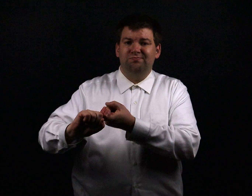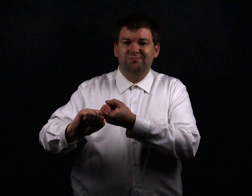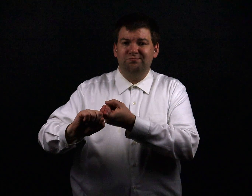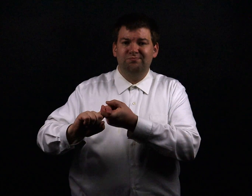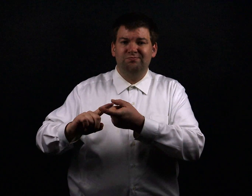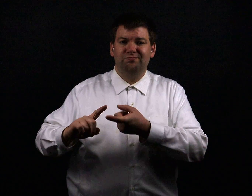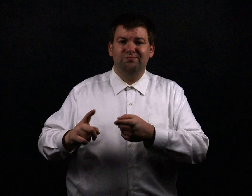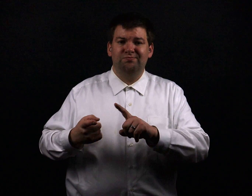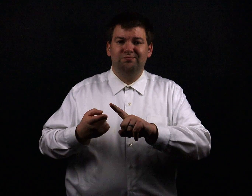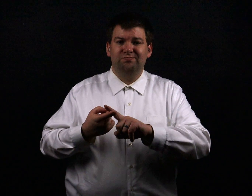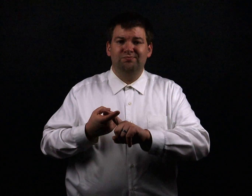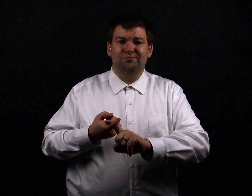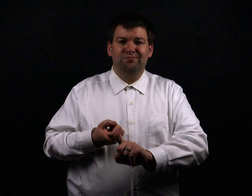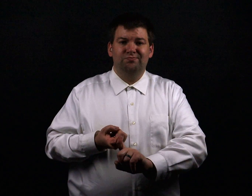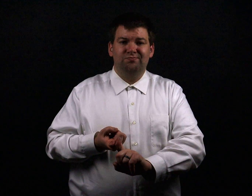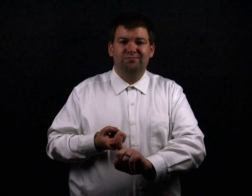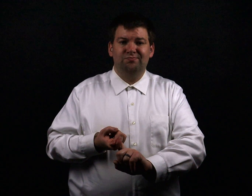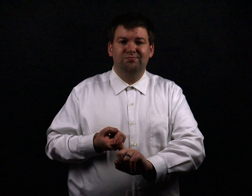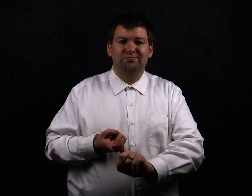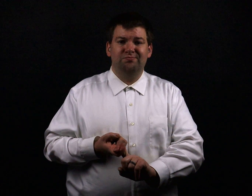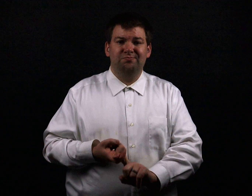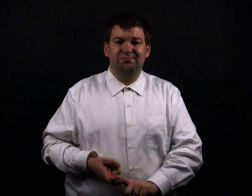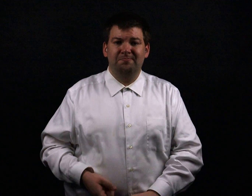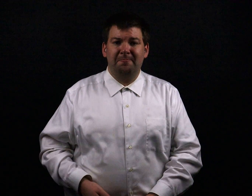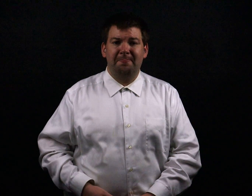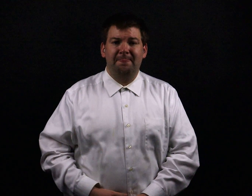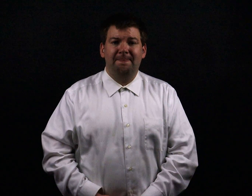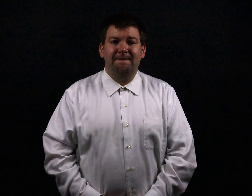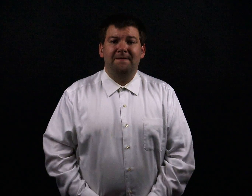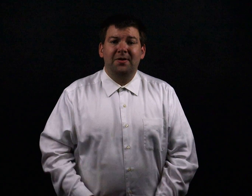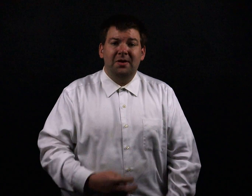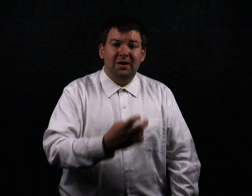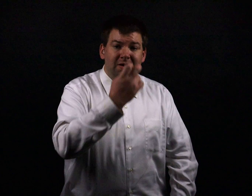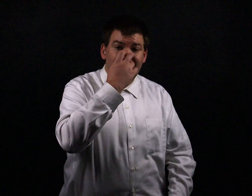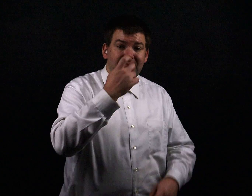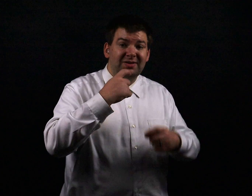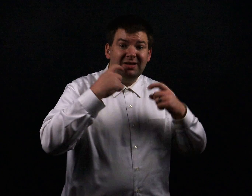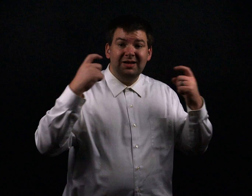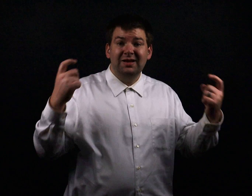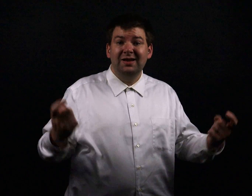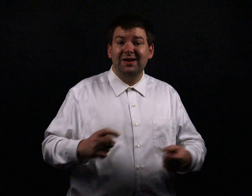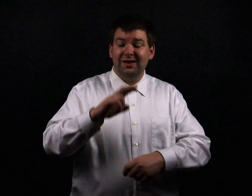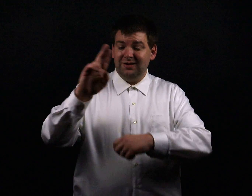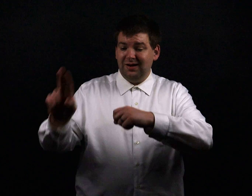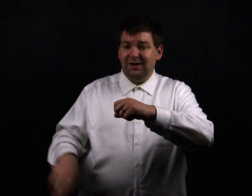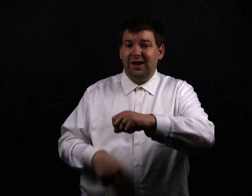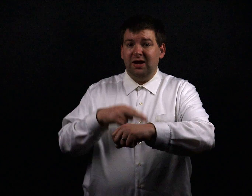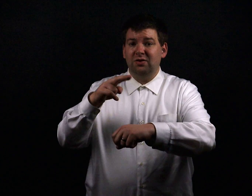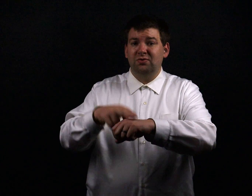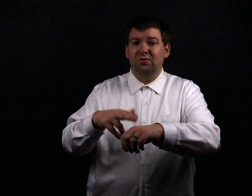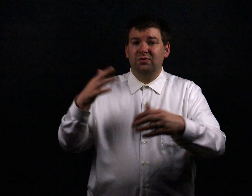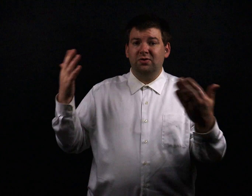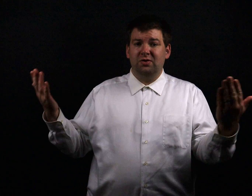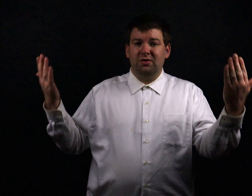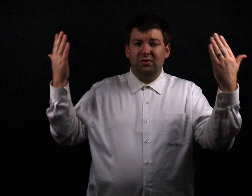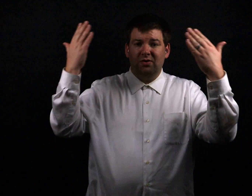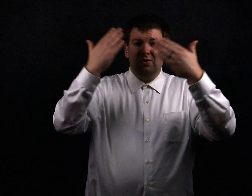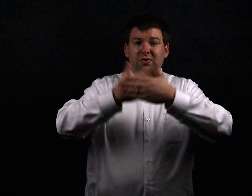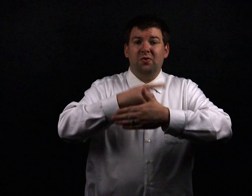creations friend Blind from sin and natures night